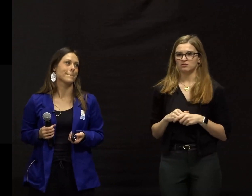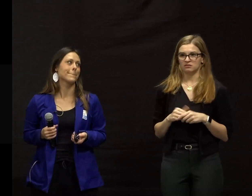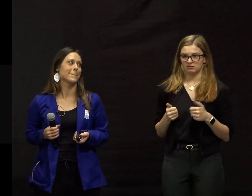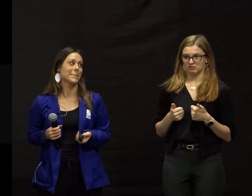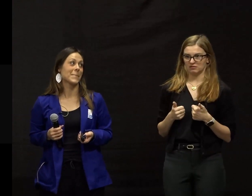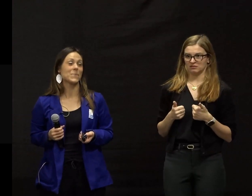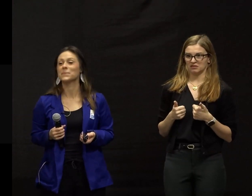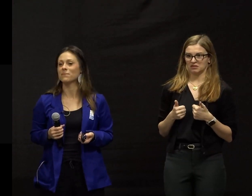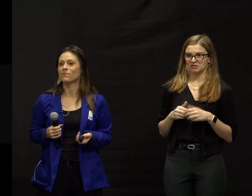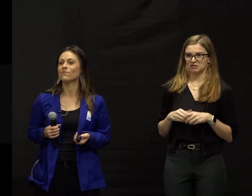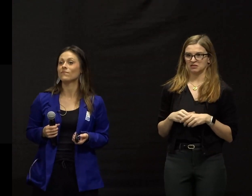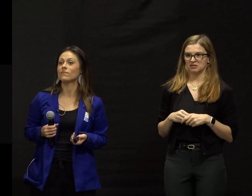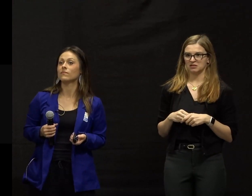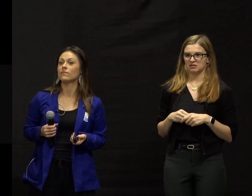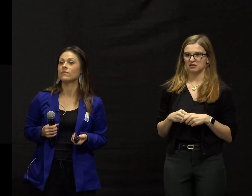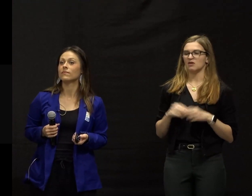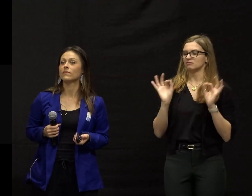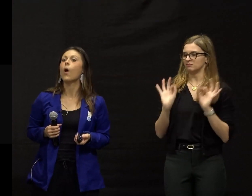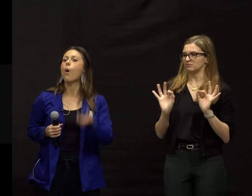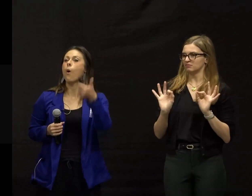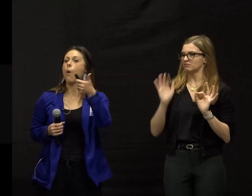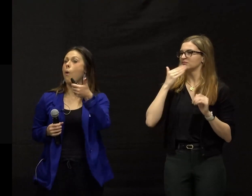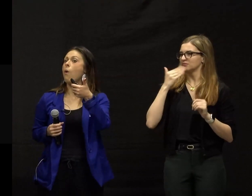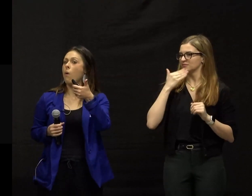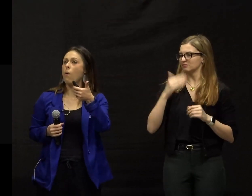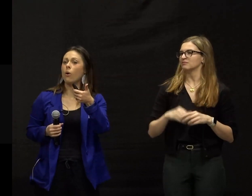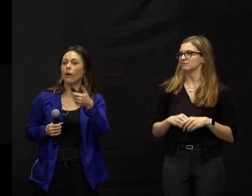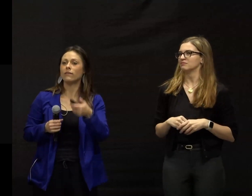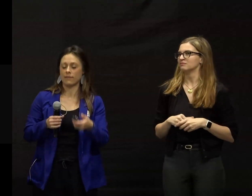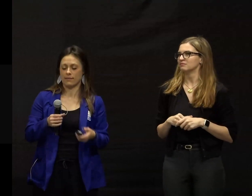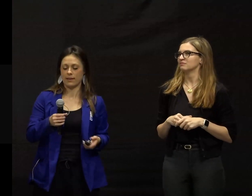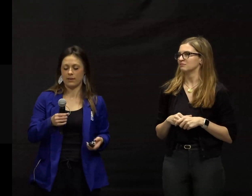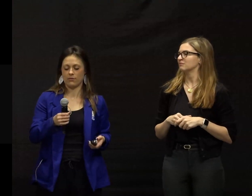as far as their perspectives on things. Are we good? Okay, thank you.